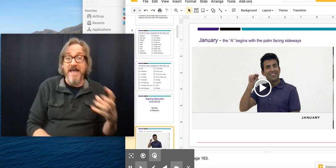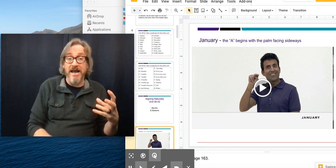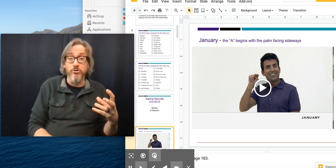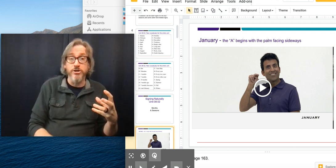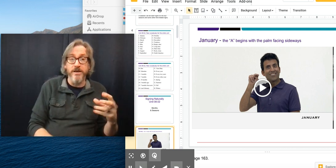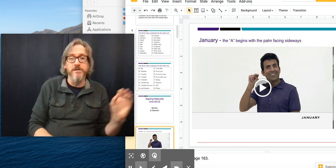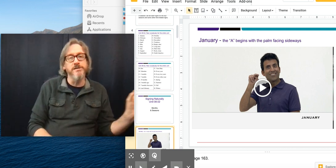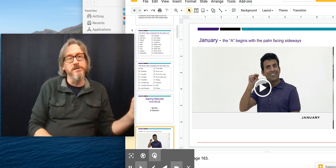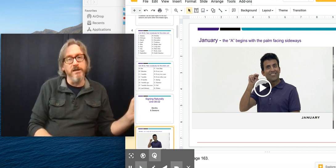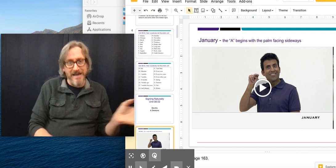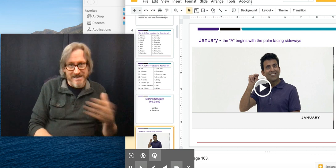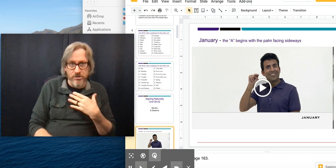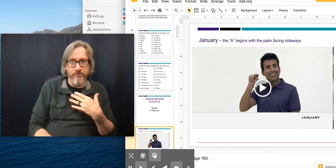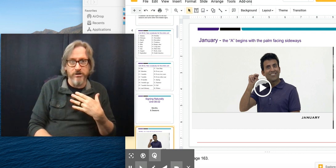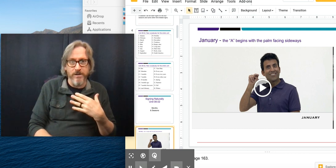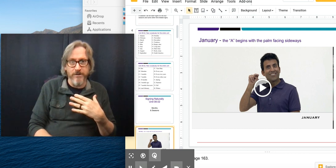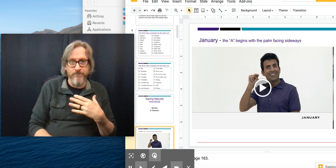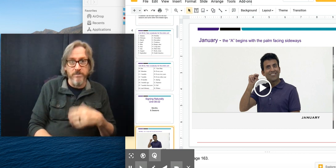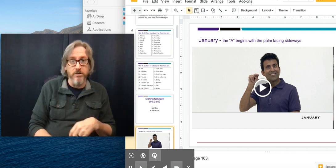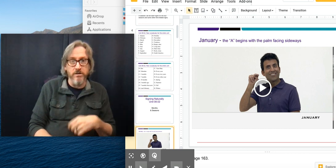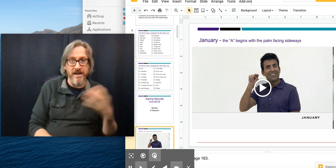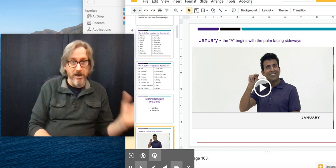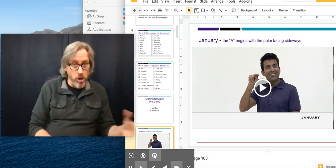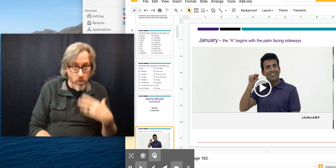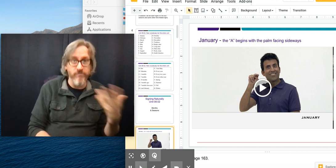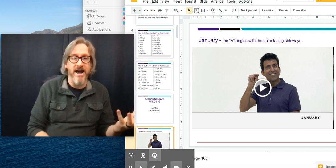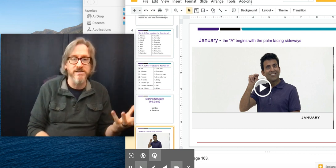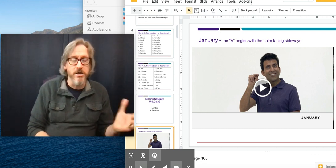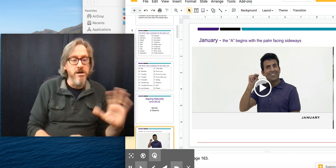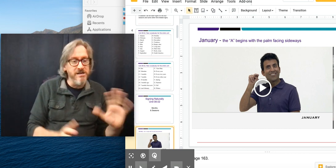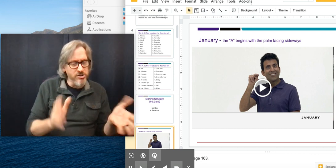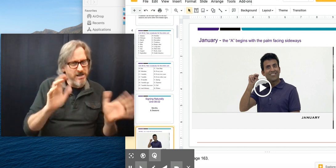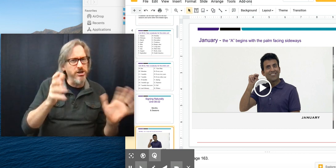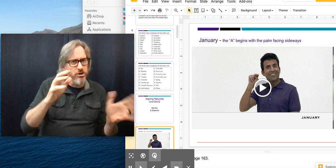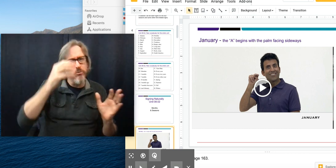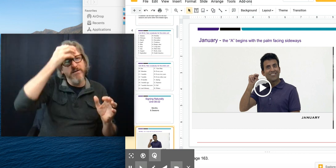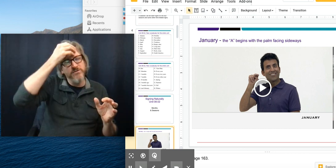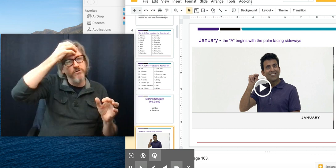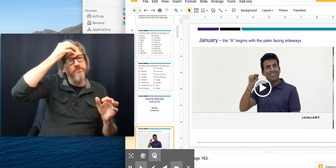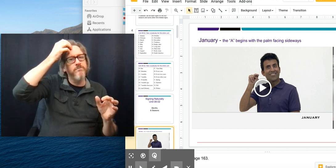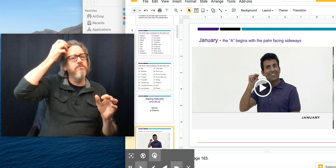that usually means lexical fingerspelling that it'll go fast so that's a good way of sort of